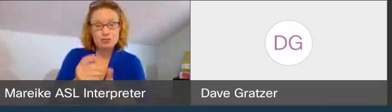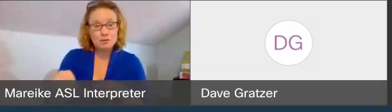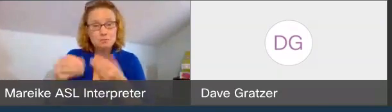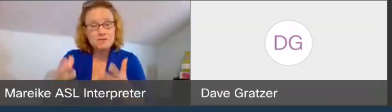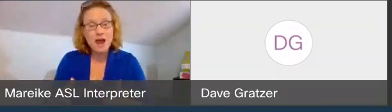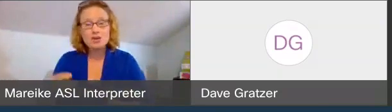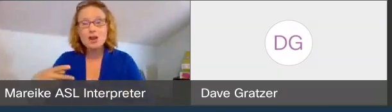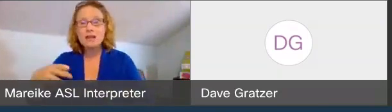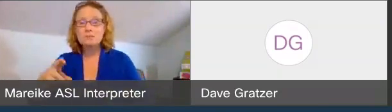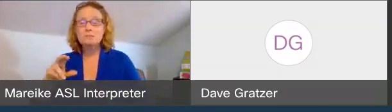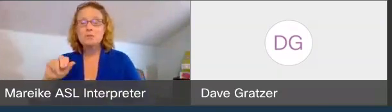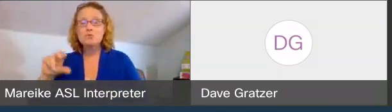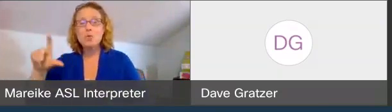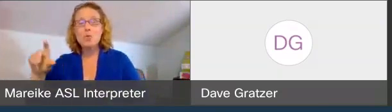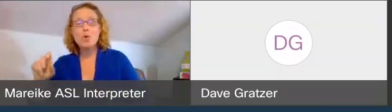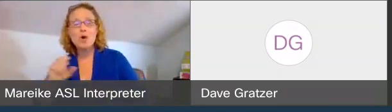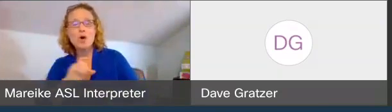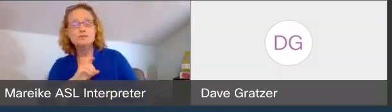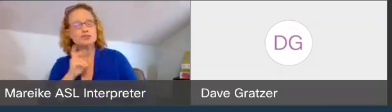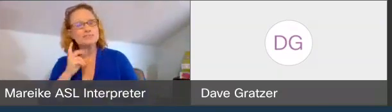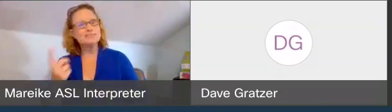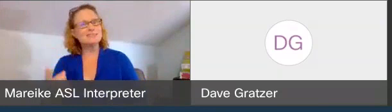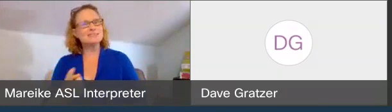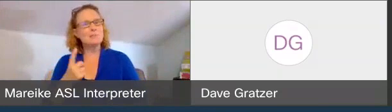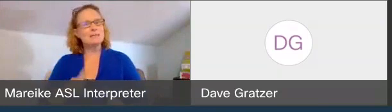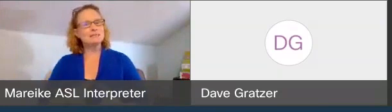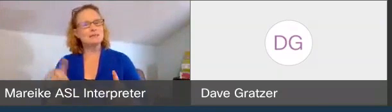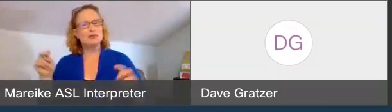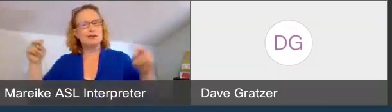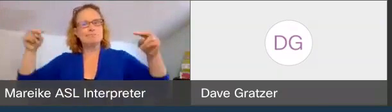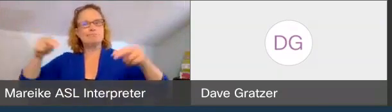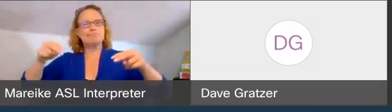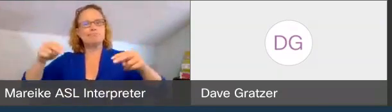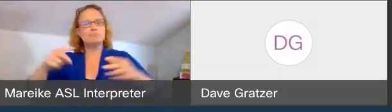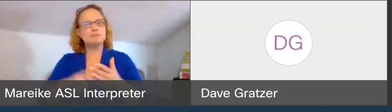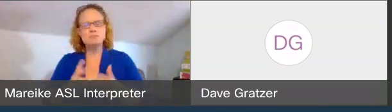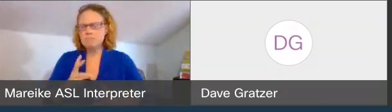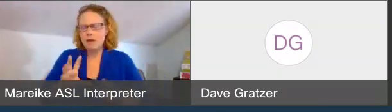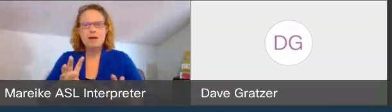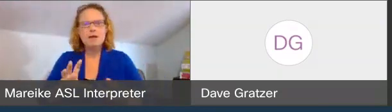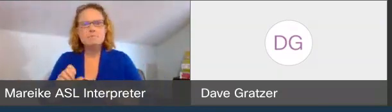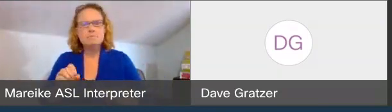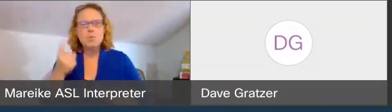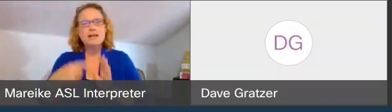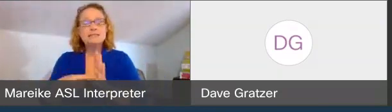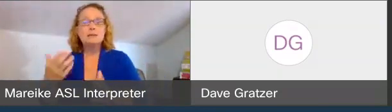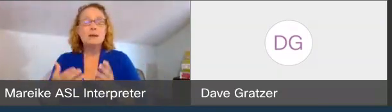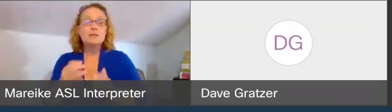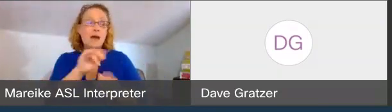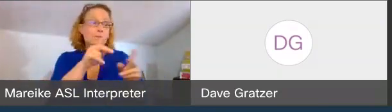things the same way and that's totally fine. And one example is maybe failure to report to parole,